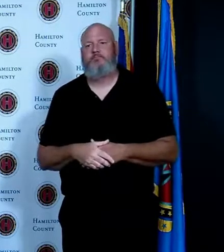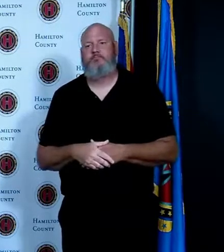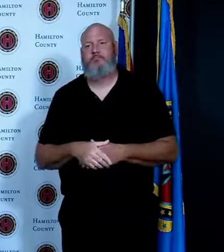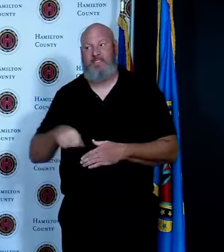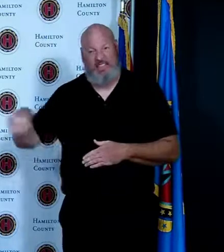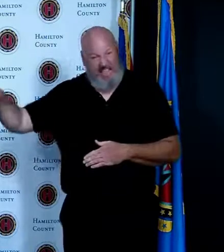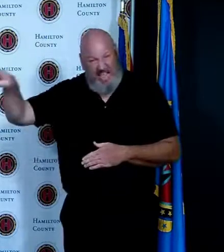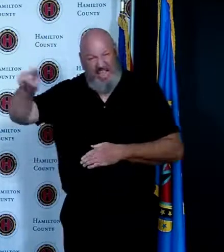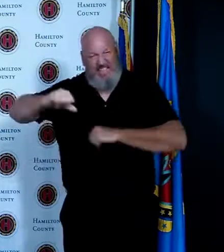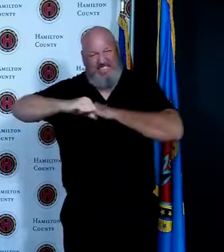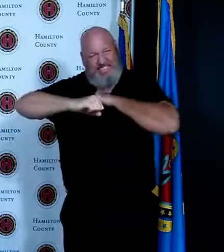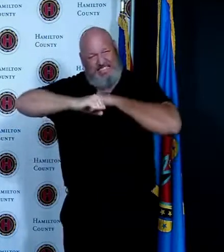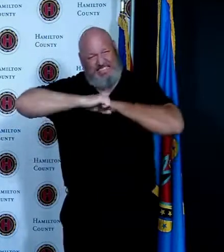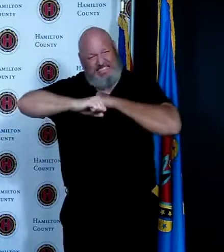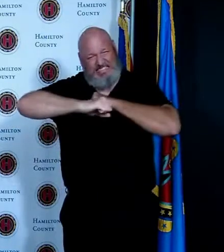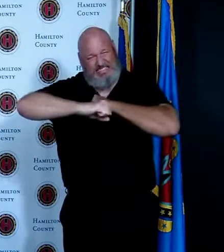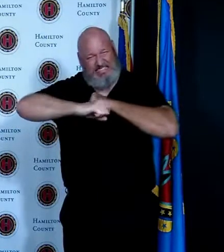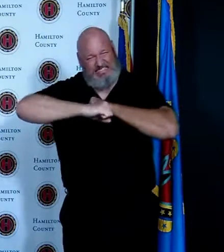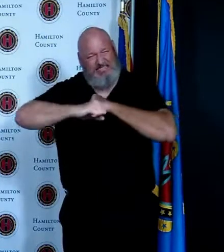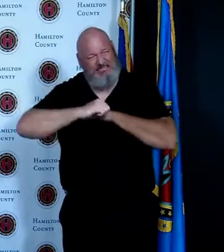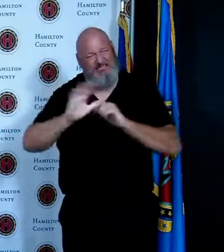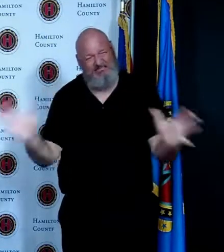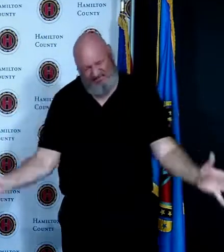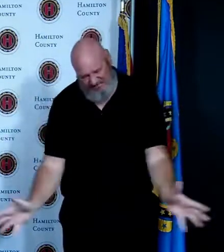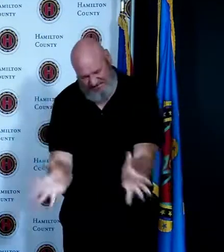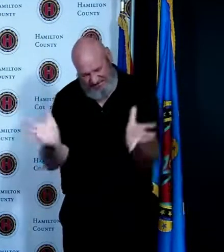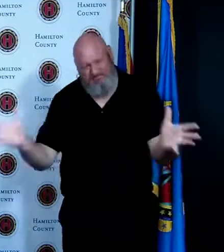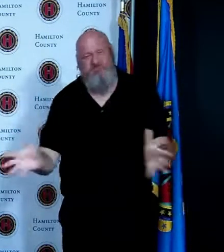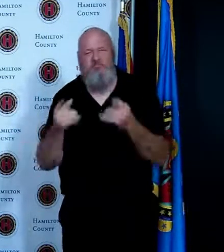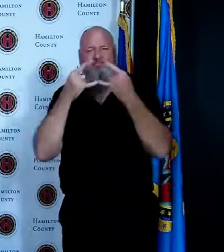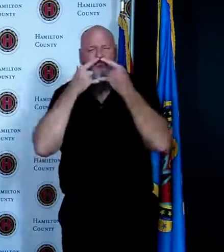when you're in a public place near one another when you're out in public and